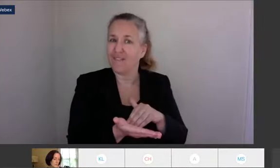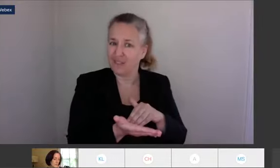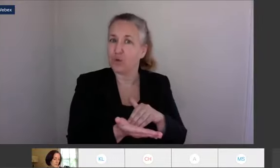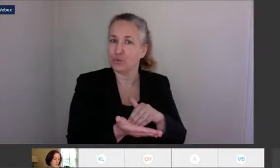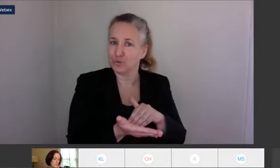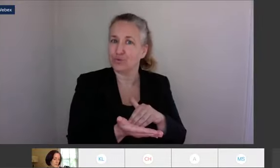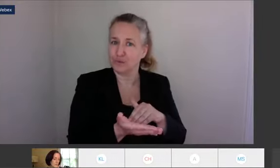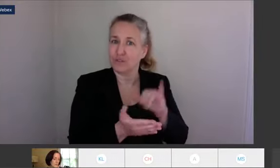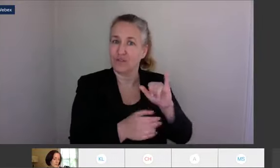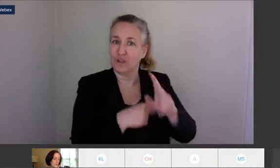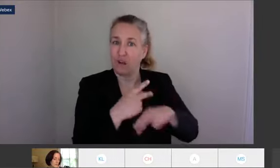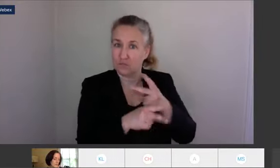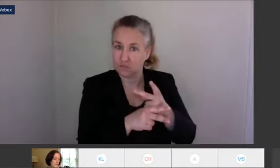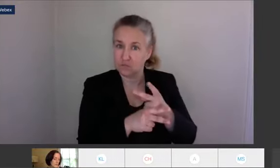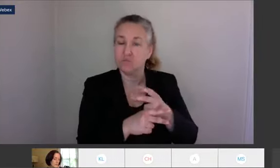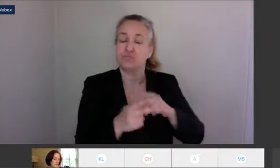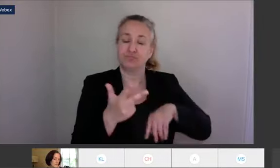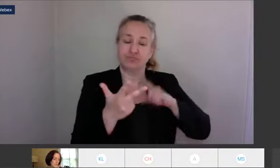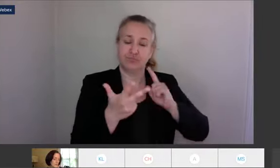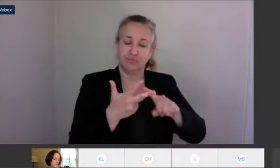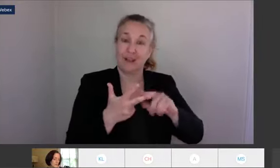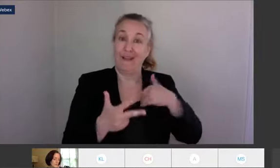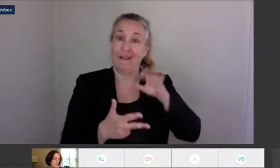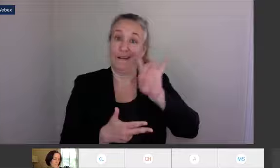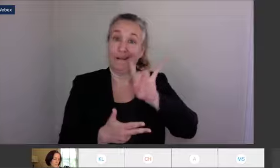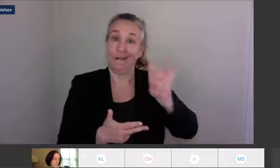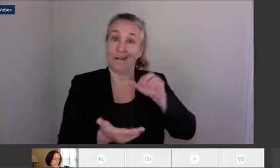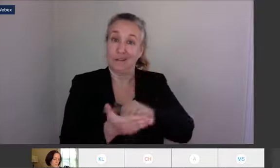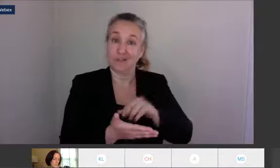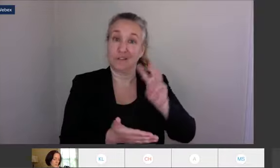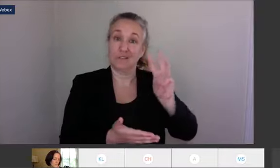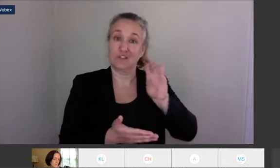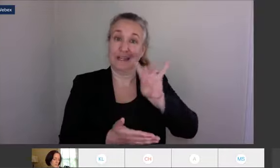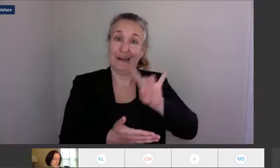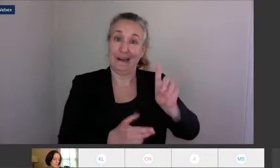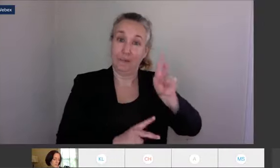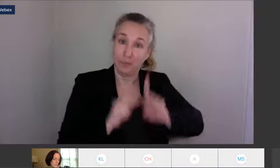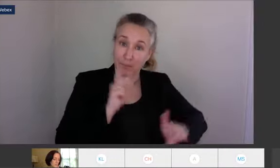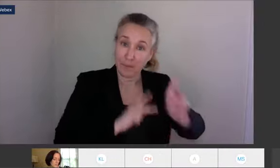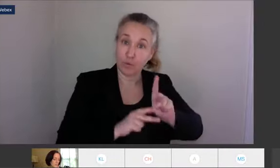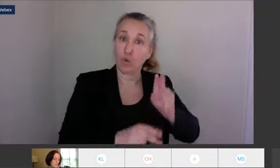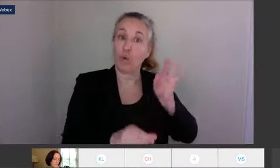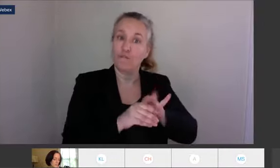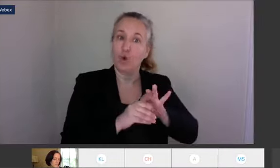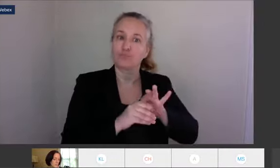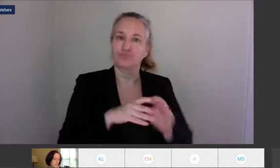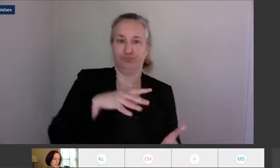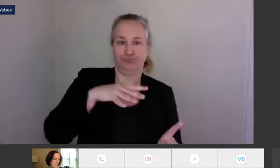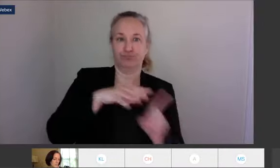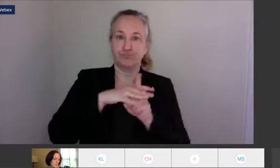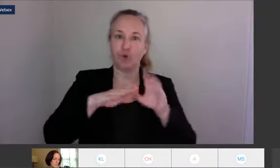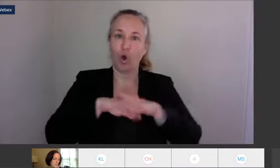and then we had 88,688 people vote in person